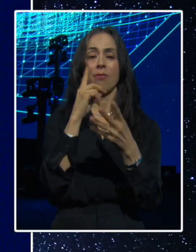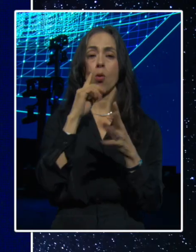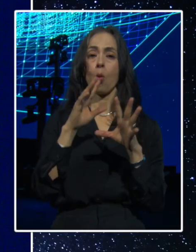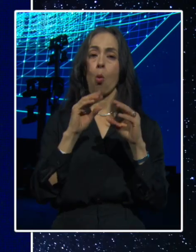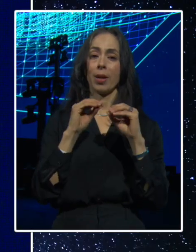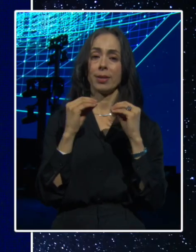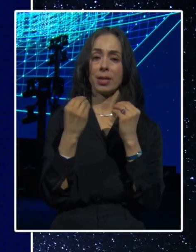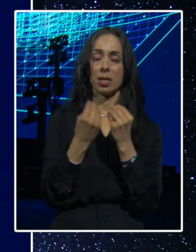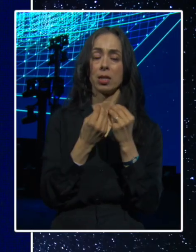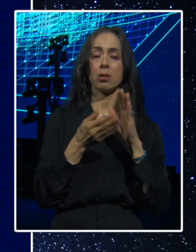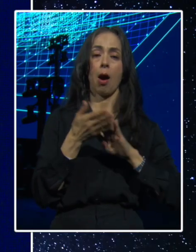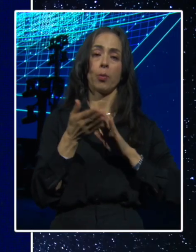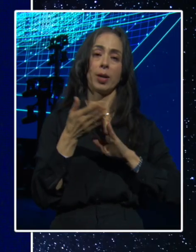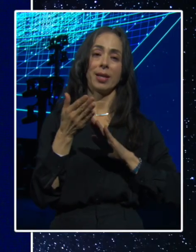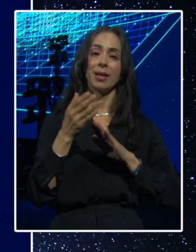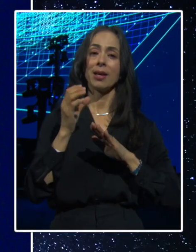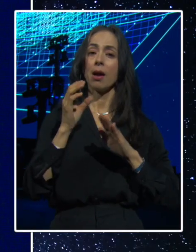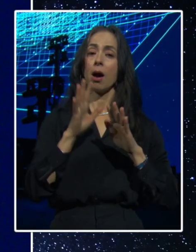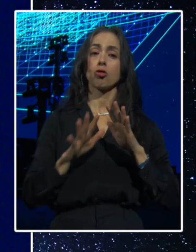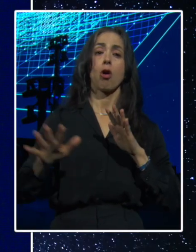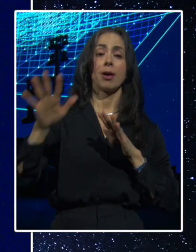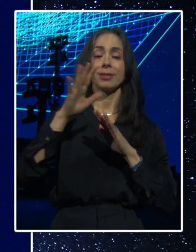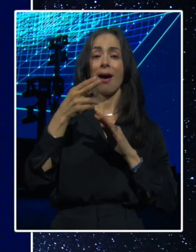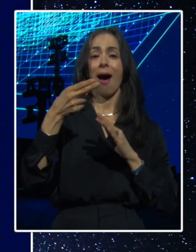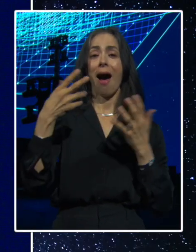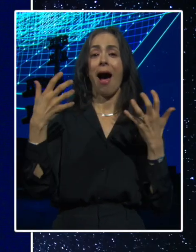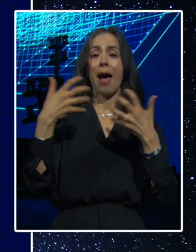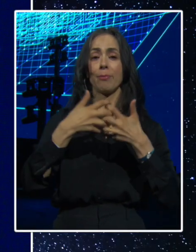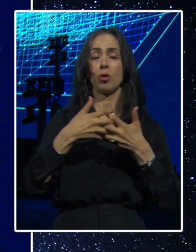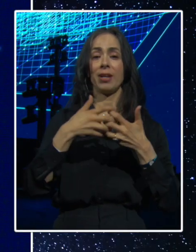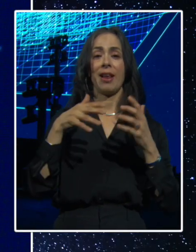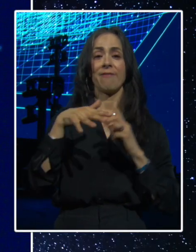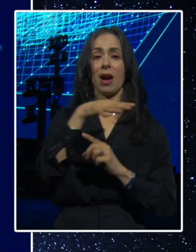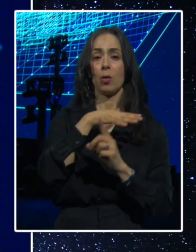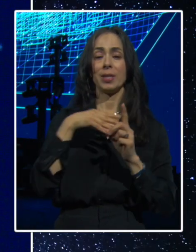For organizations operating at scale across hybrid environments,